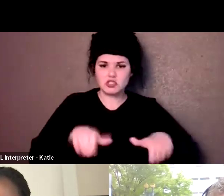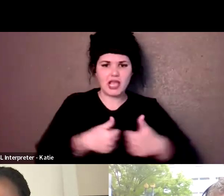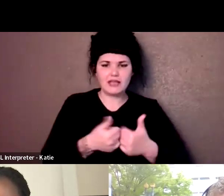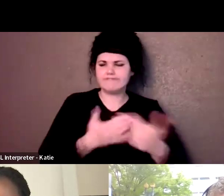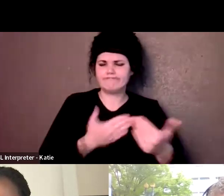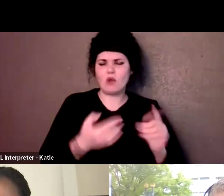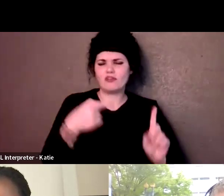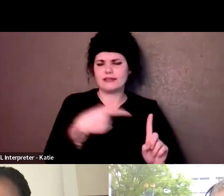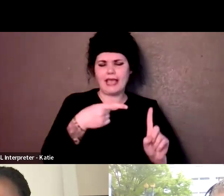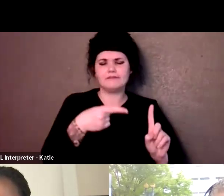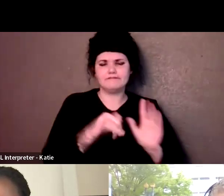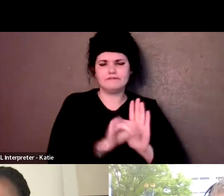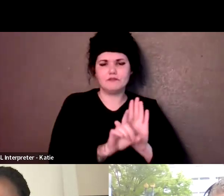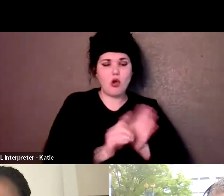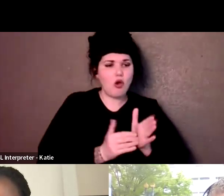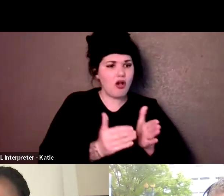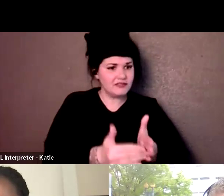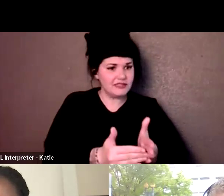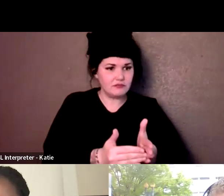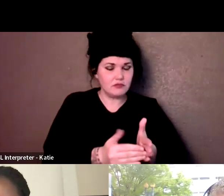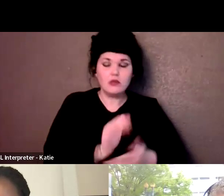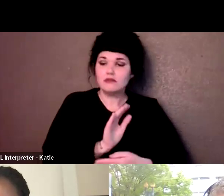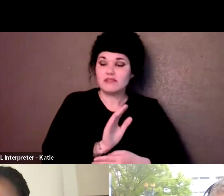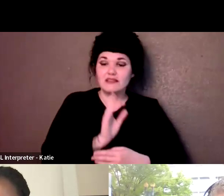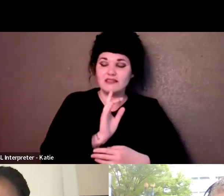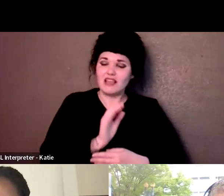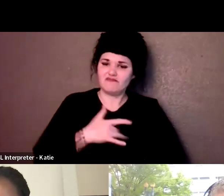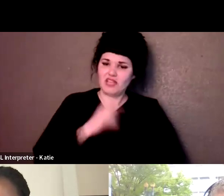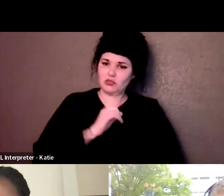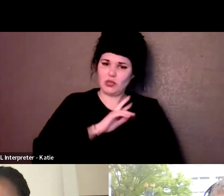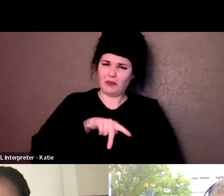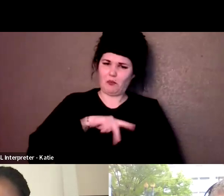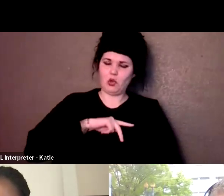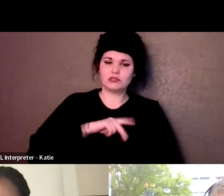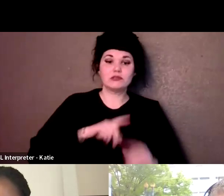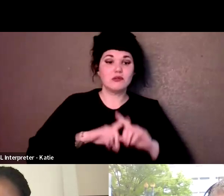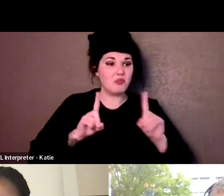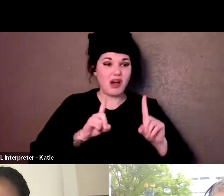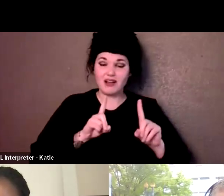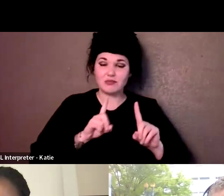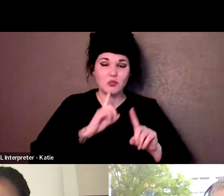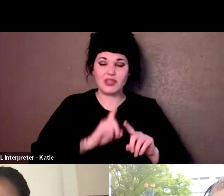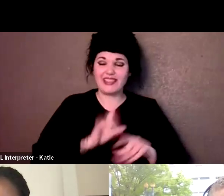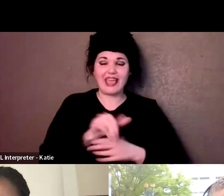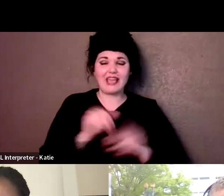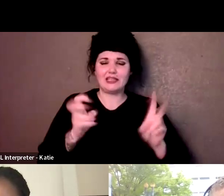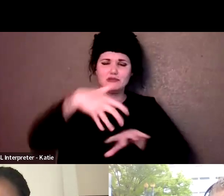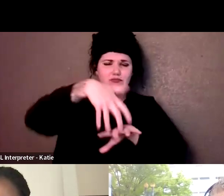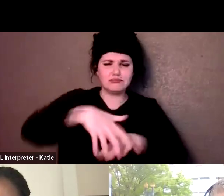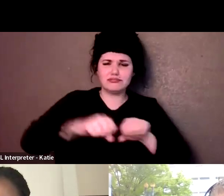personal, even though the solution is is systemic and large. I worked for a state mental